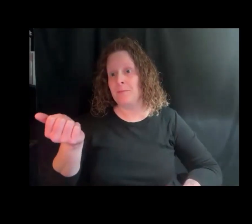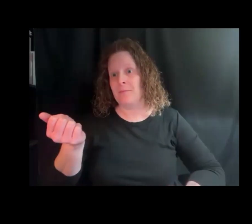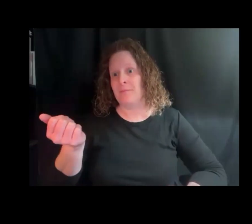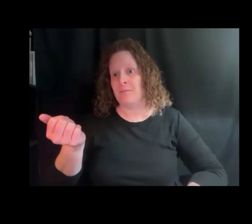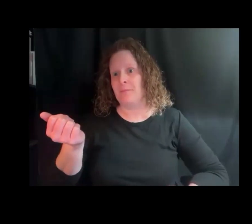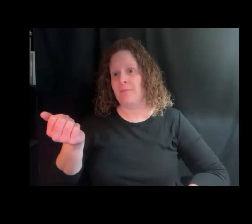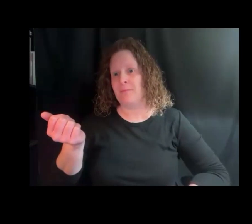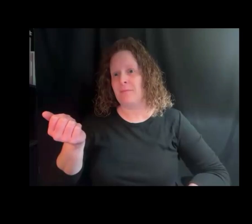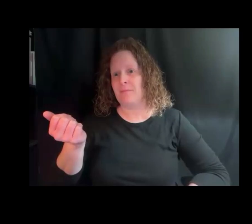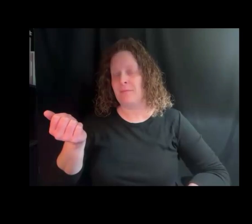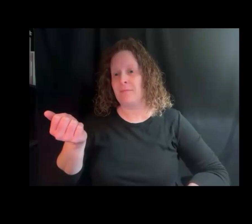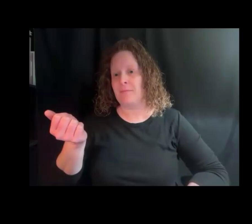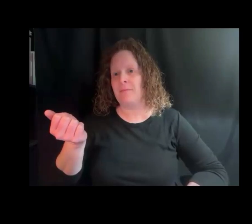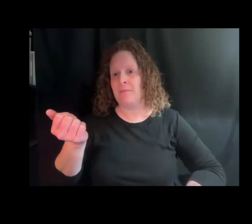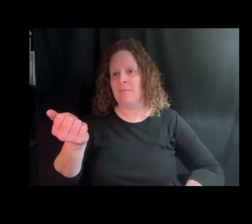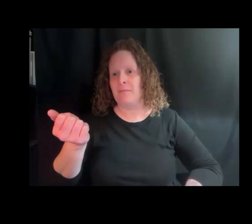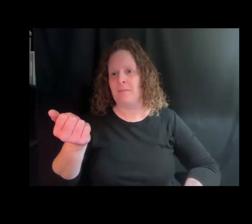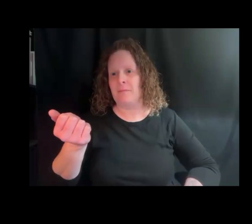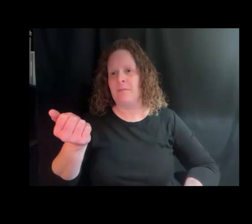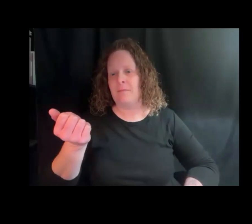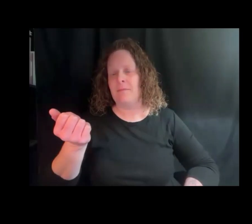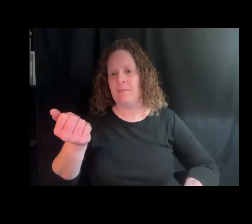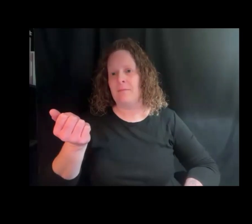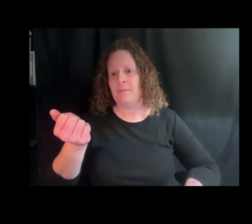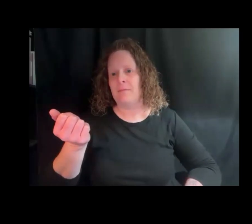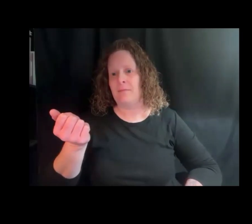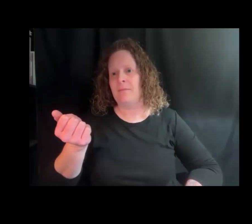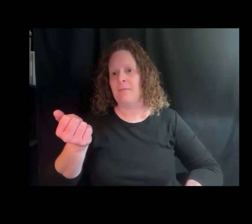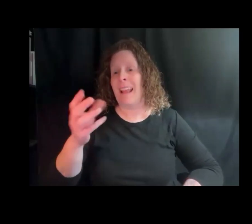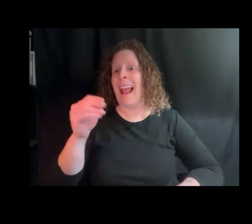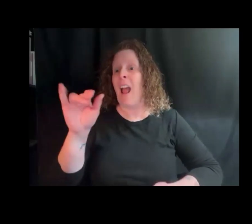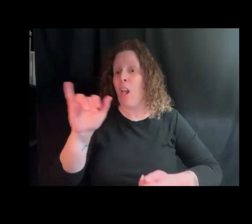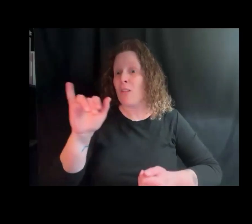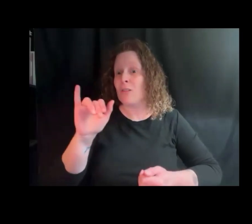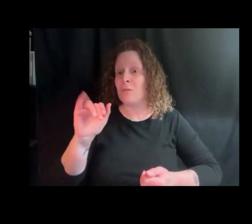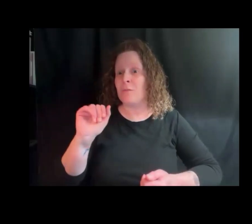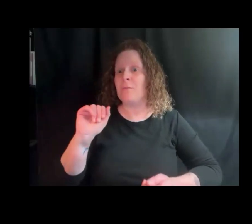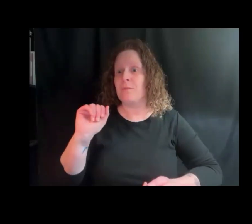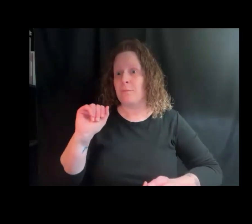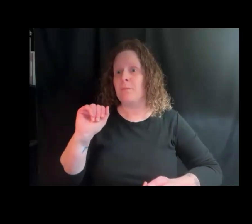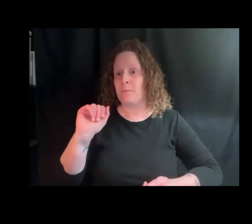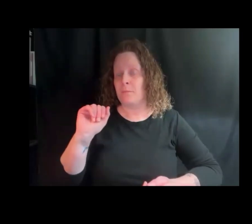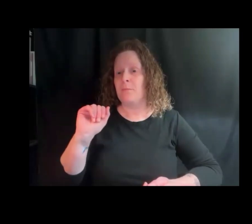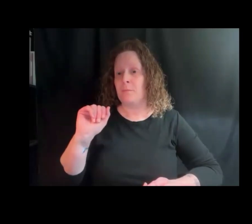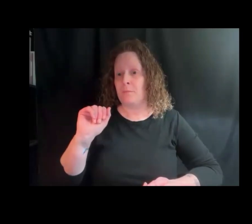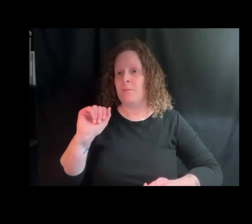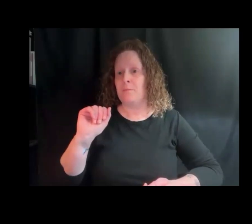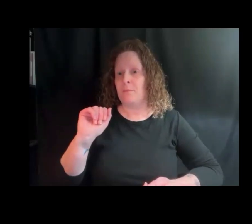Having a whiteboard makes the interpreter's job easier because they can then reference what is there visually